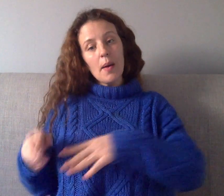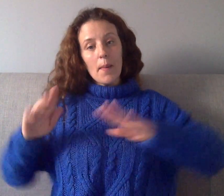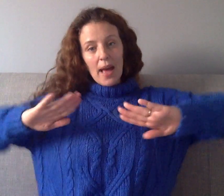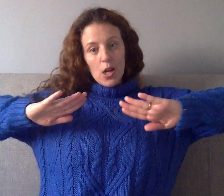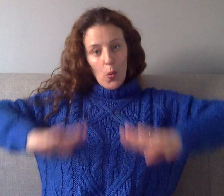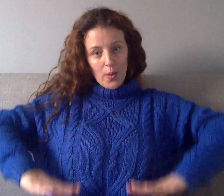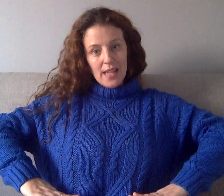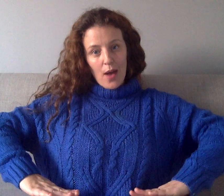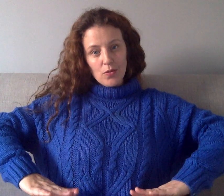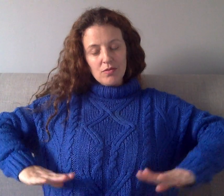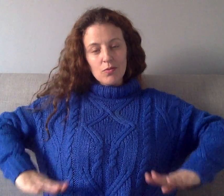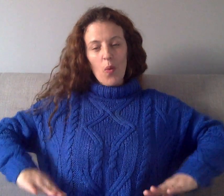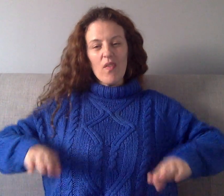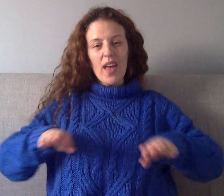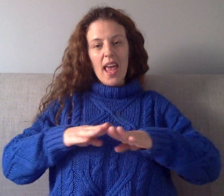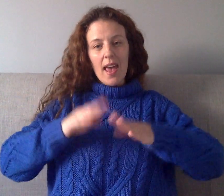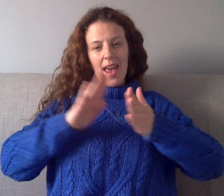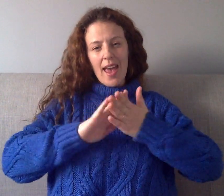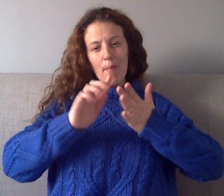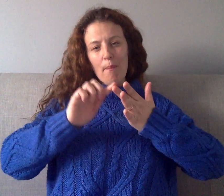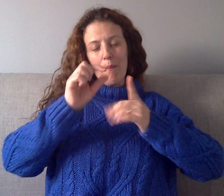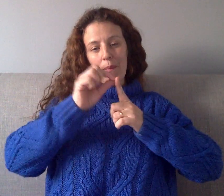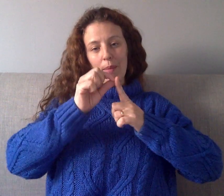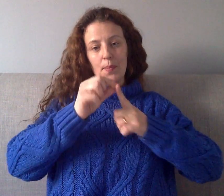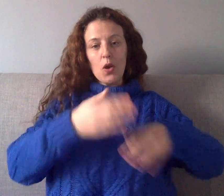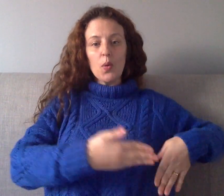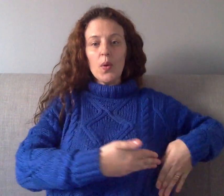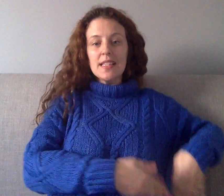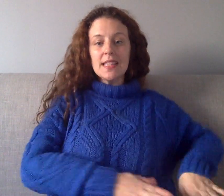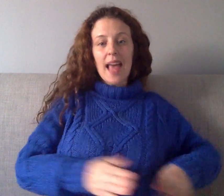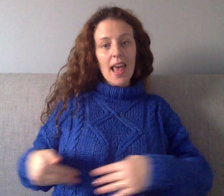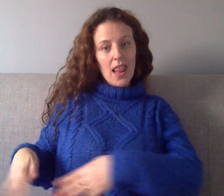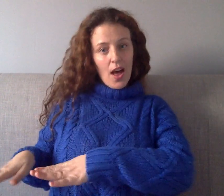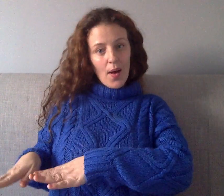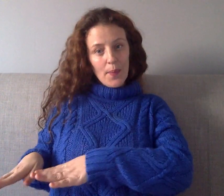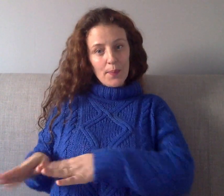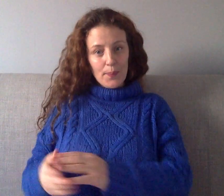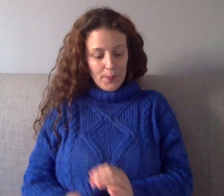The sign is lower down nearer the hips.